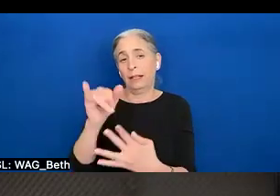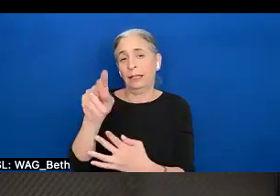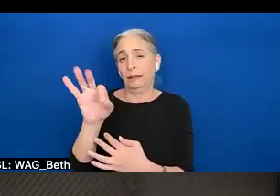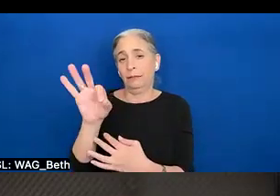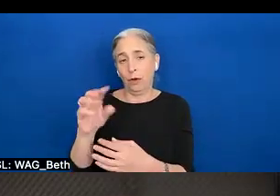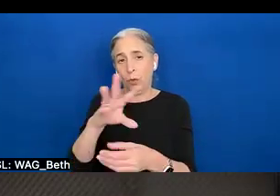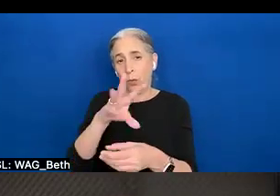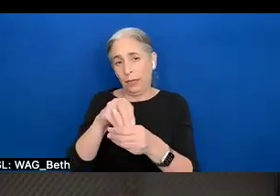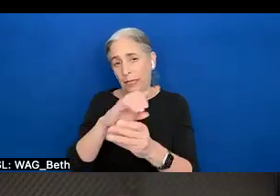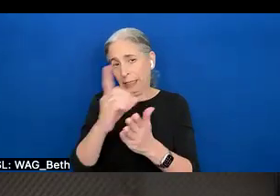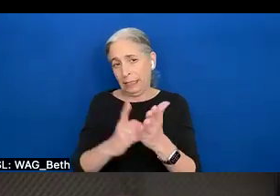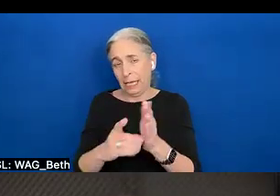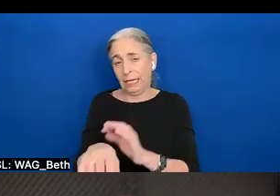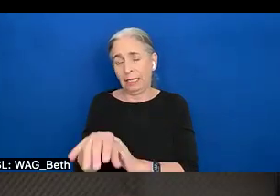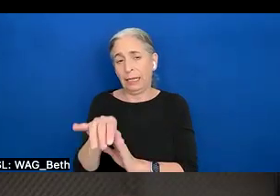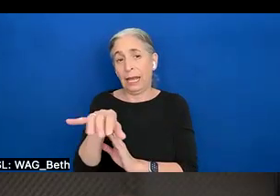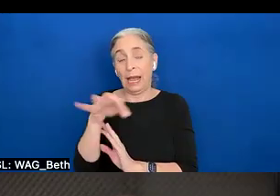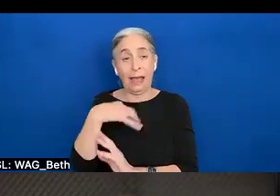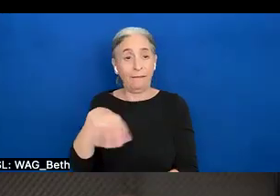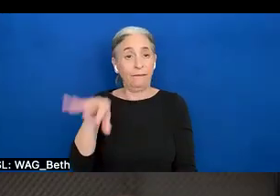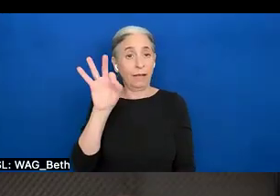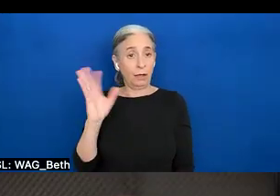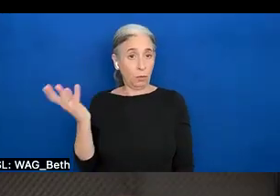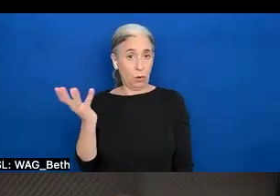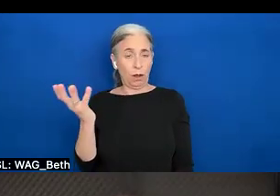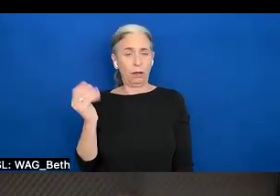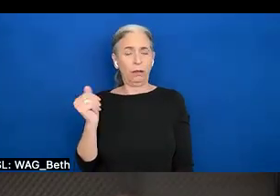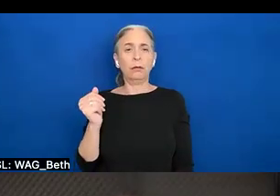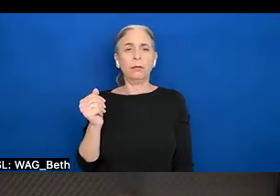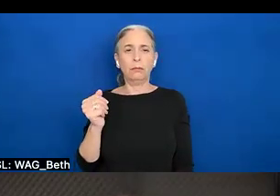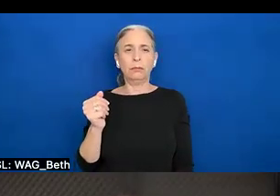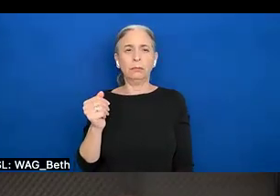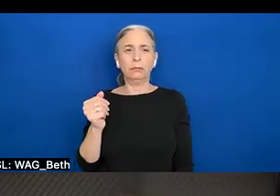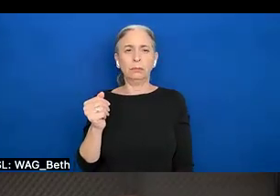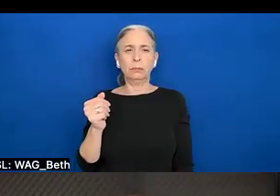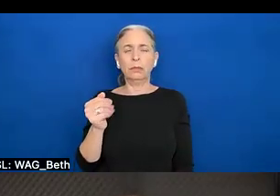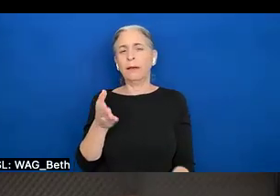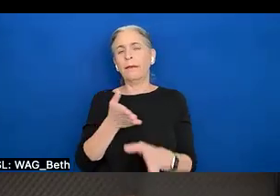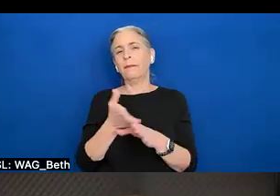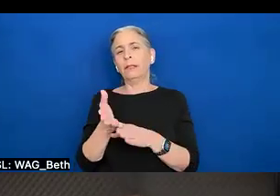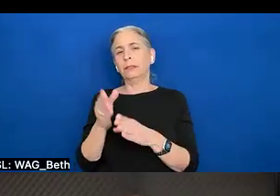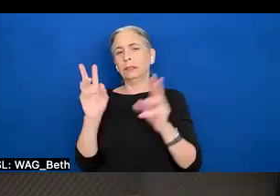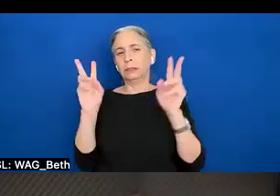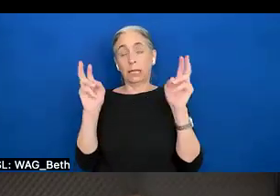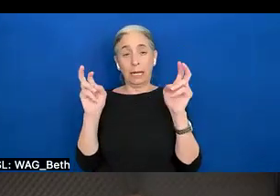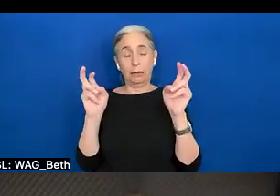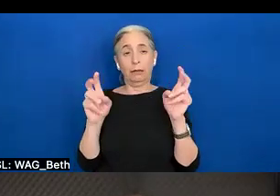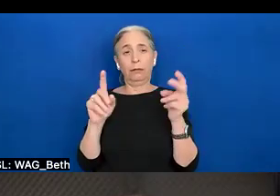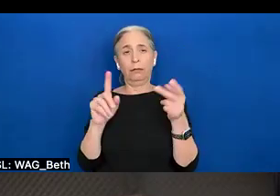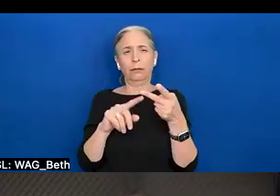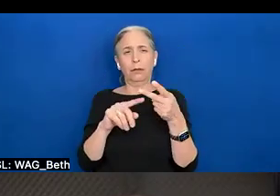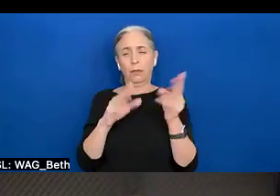And I find some fields here, the document title, the